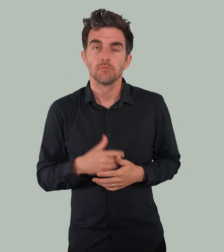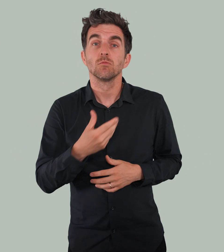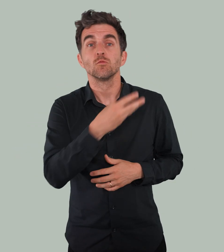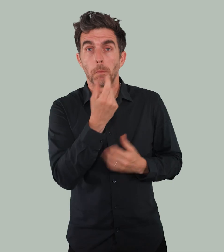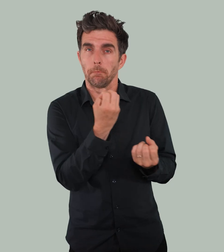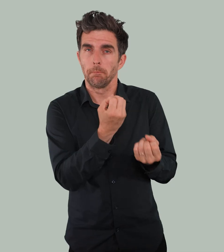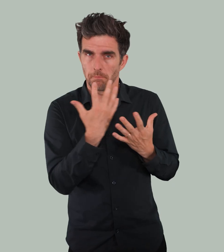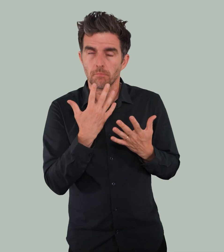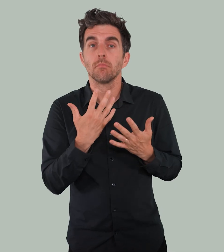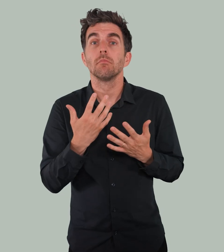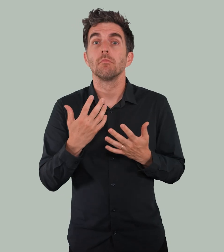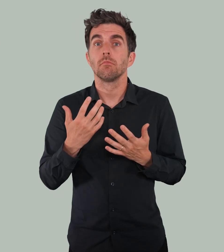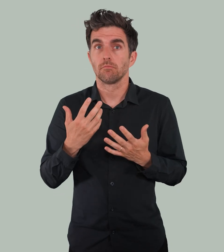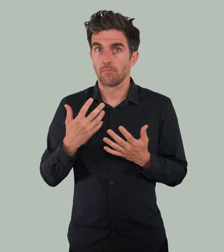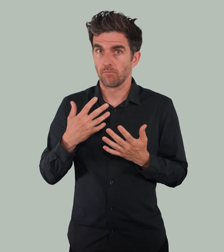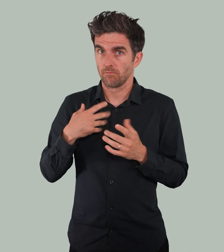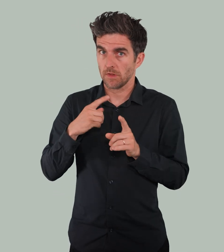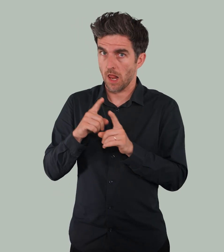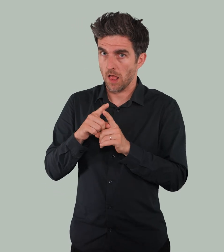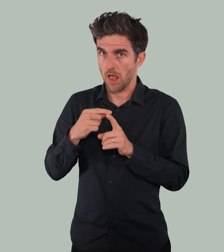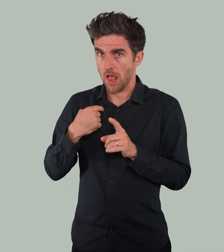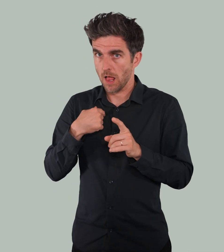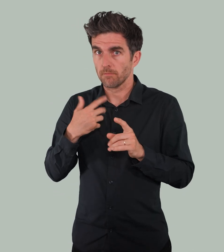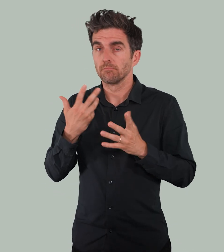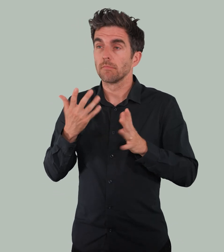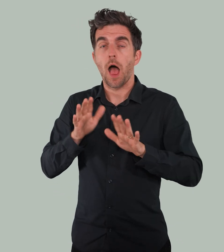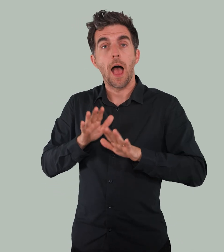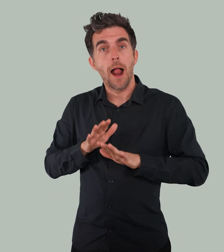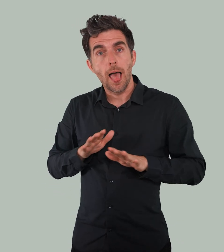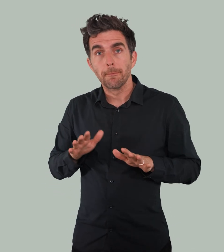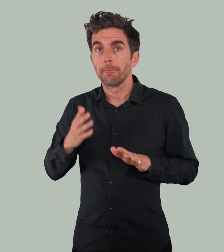61. Some say they were penalised for appearing articulate, calm,